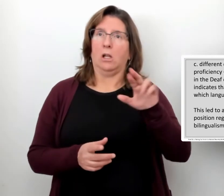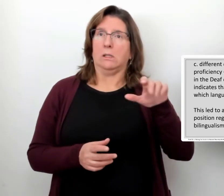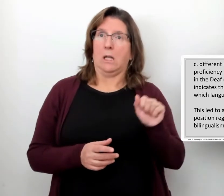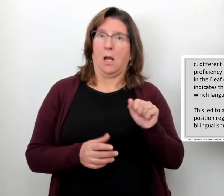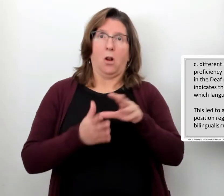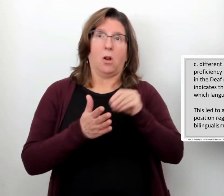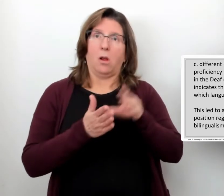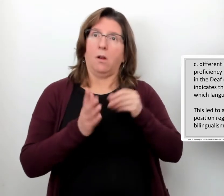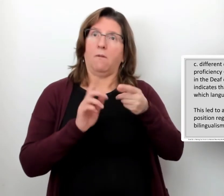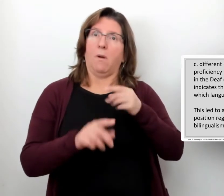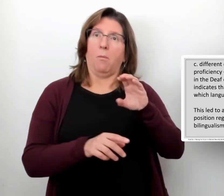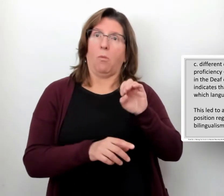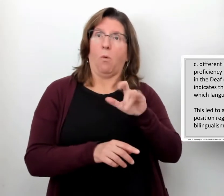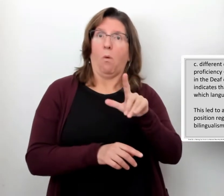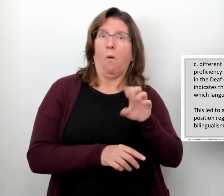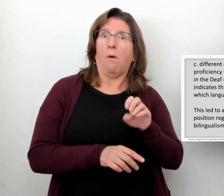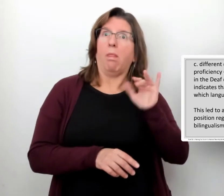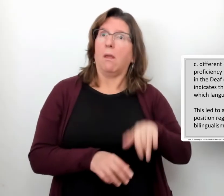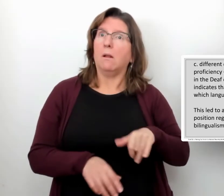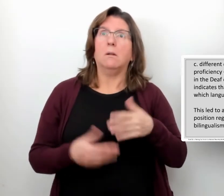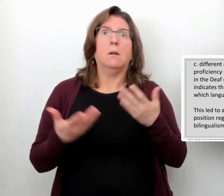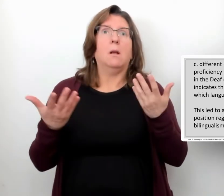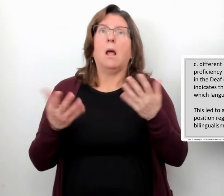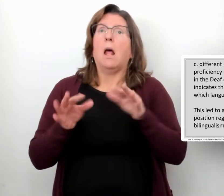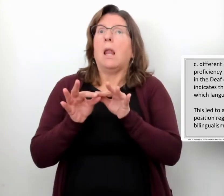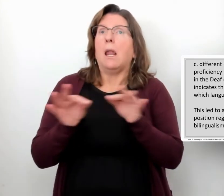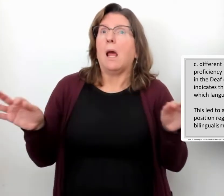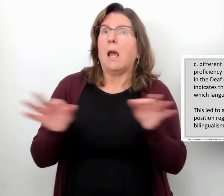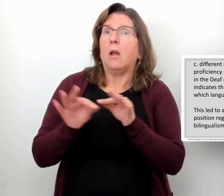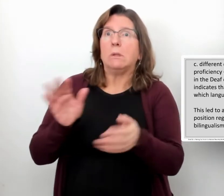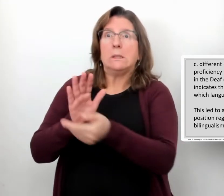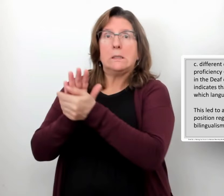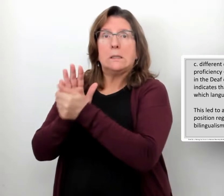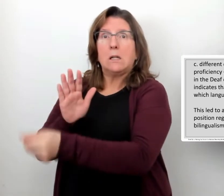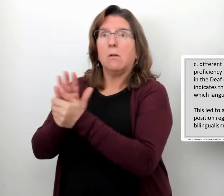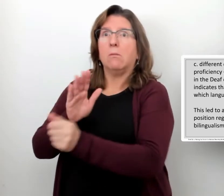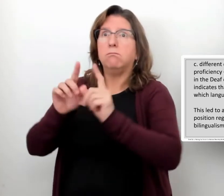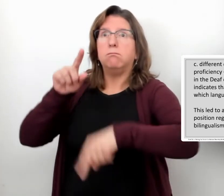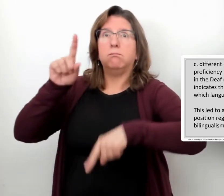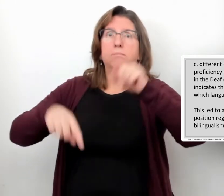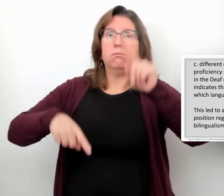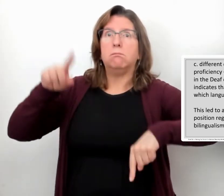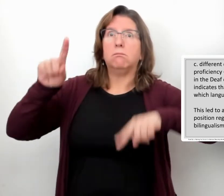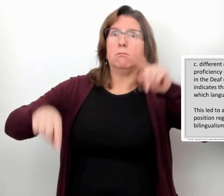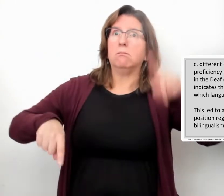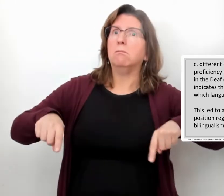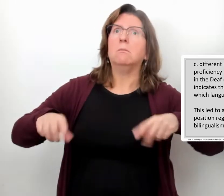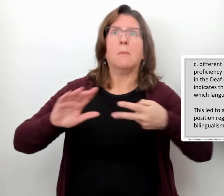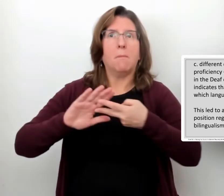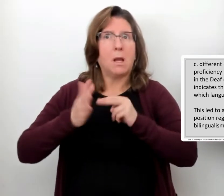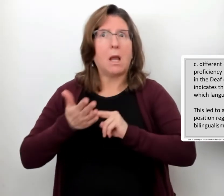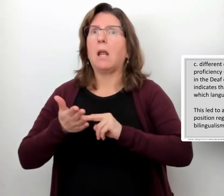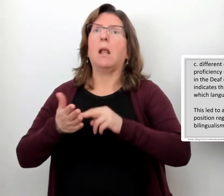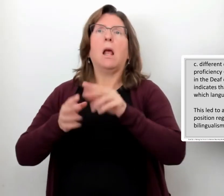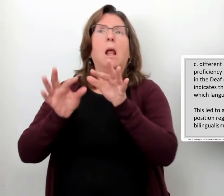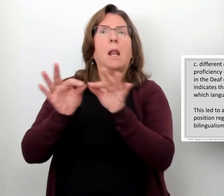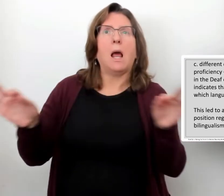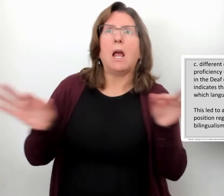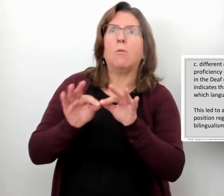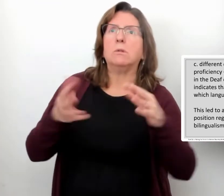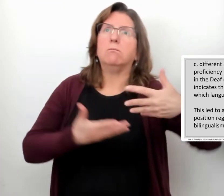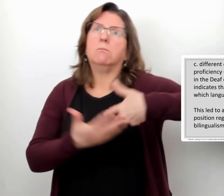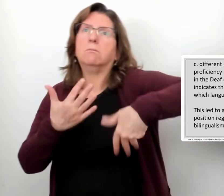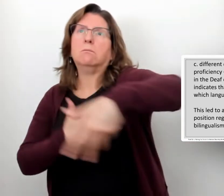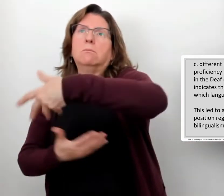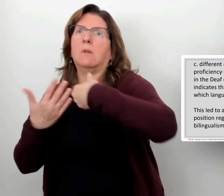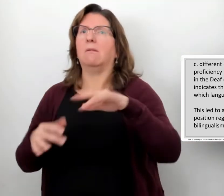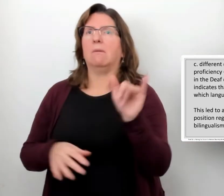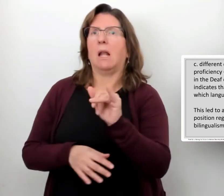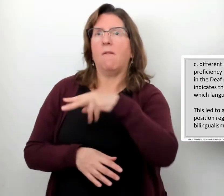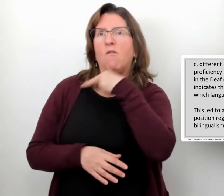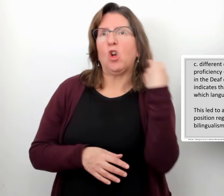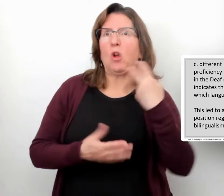Garcia learned from Cole that language proficiency depended on fluid languaging with other language users.